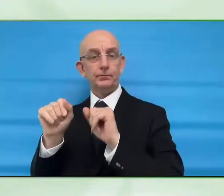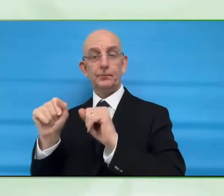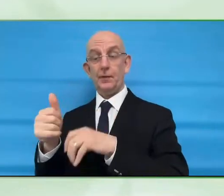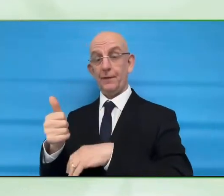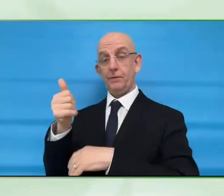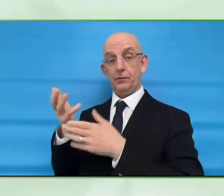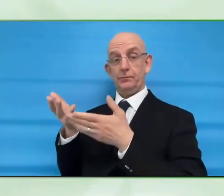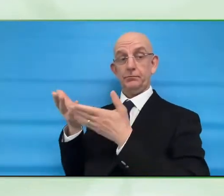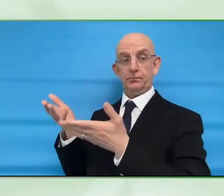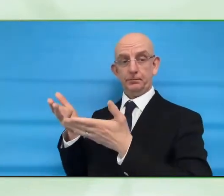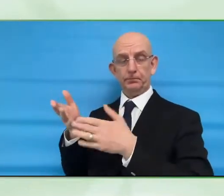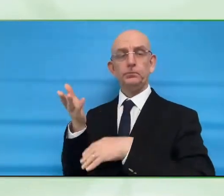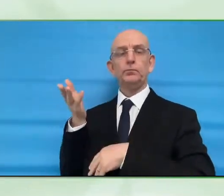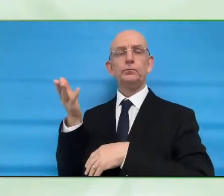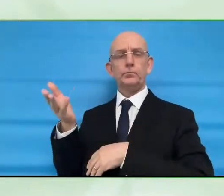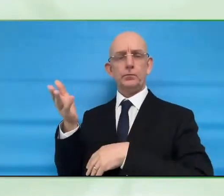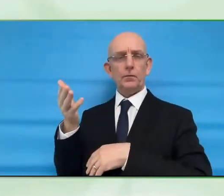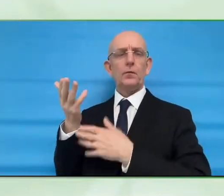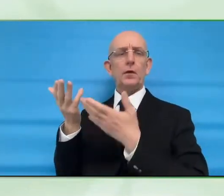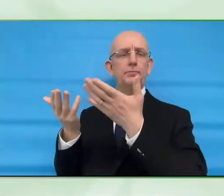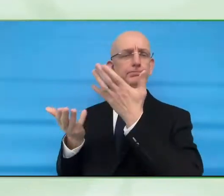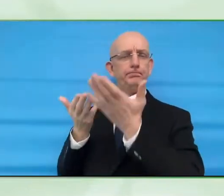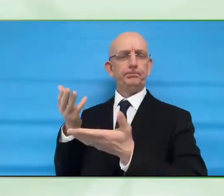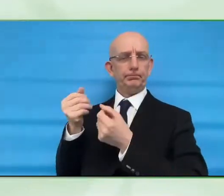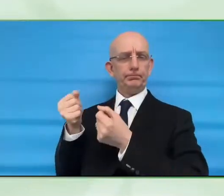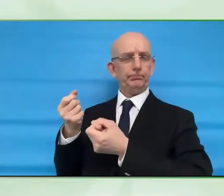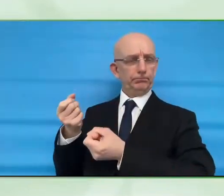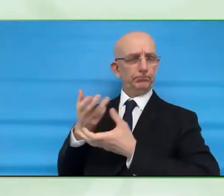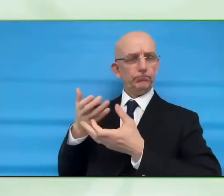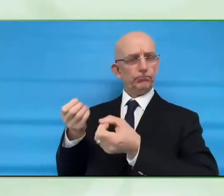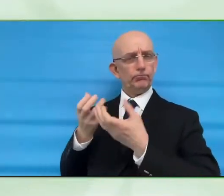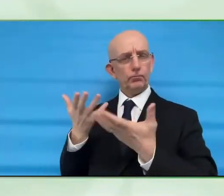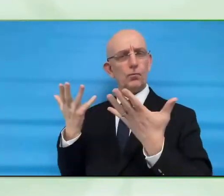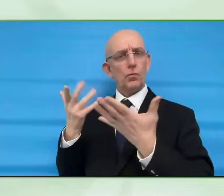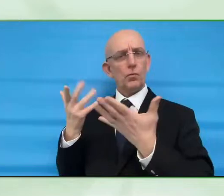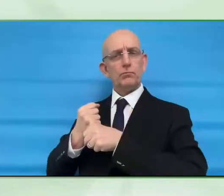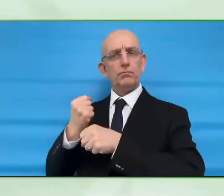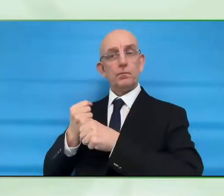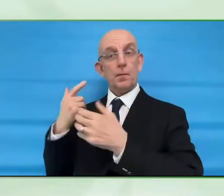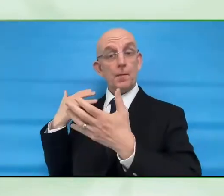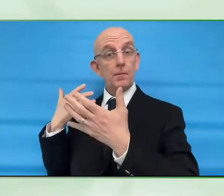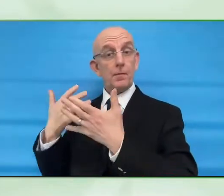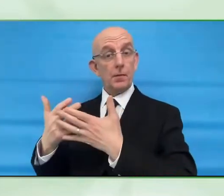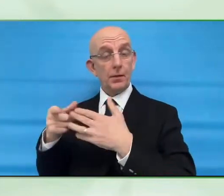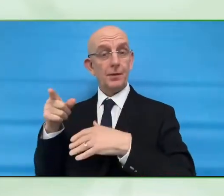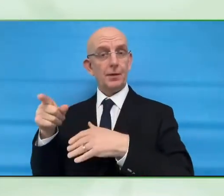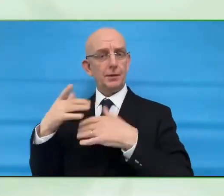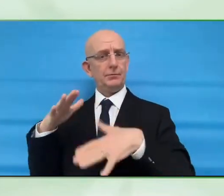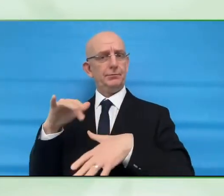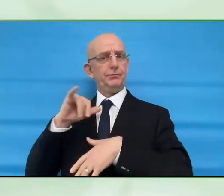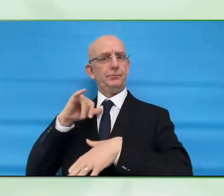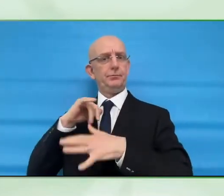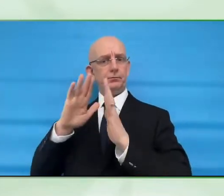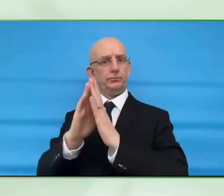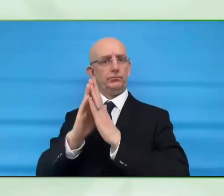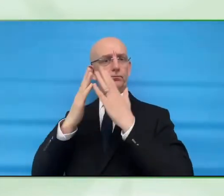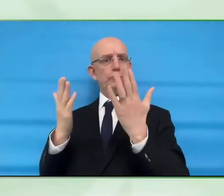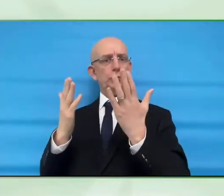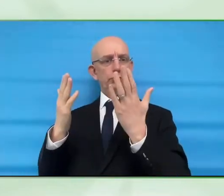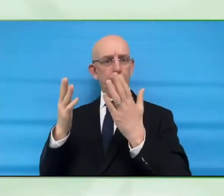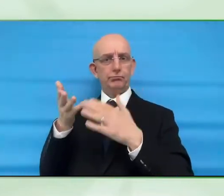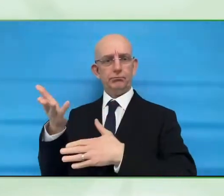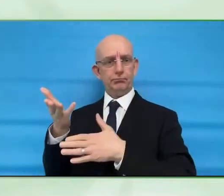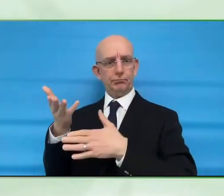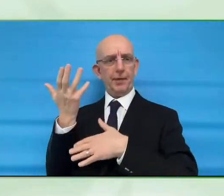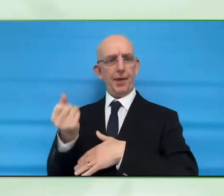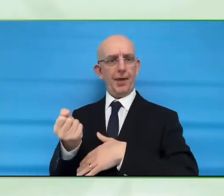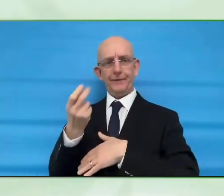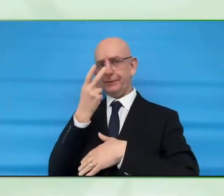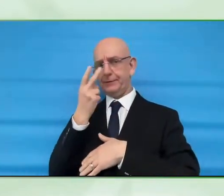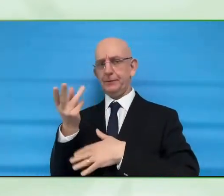I am a 60 year old female and I have read here and matching freckles and courtesy of